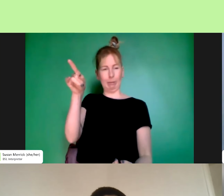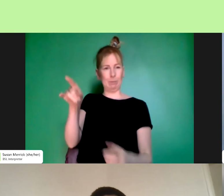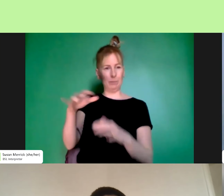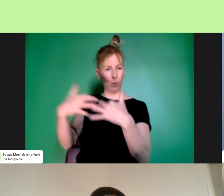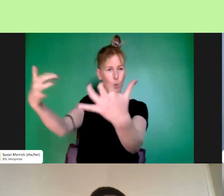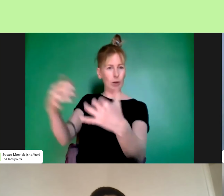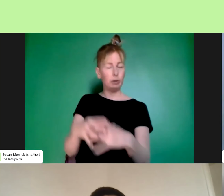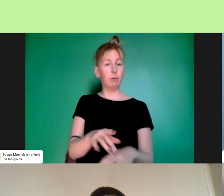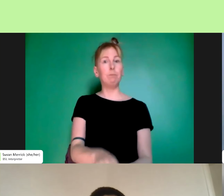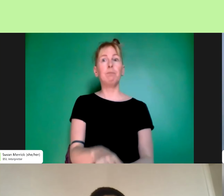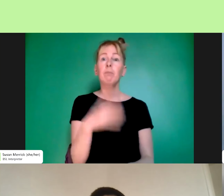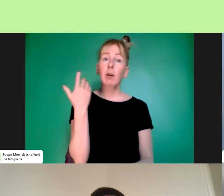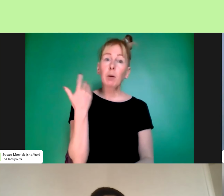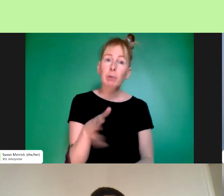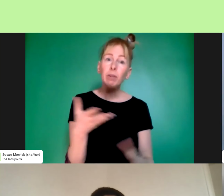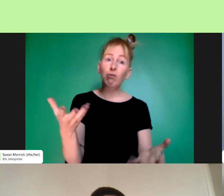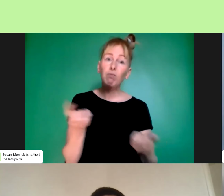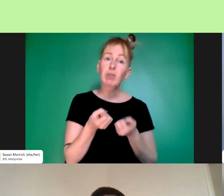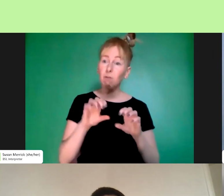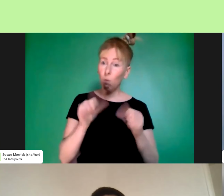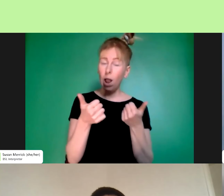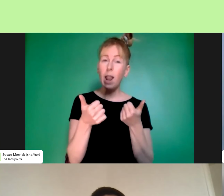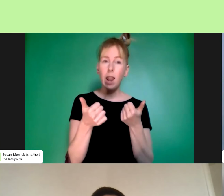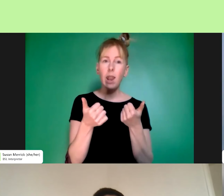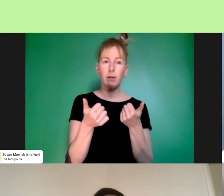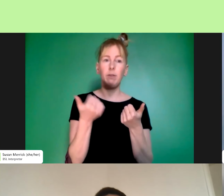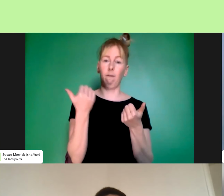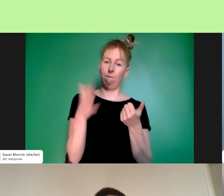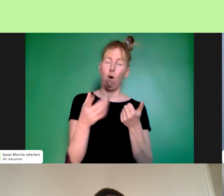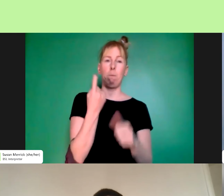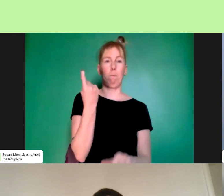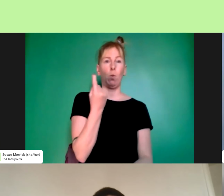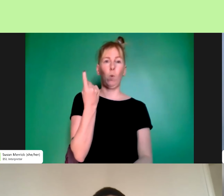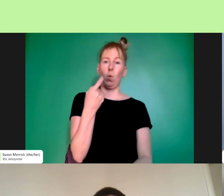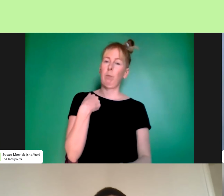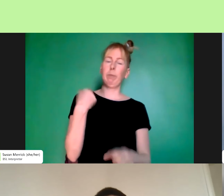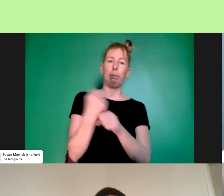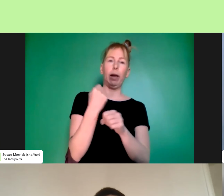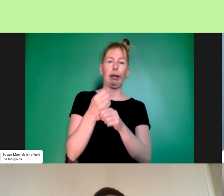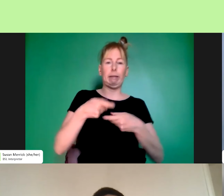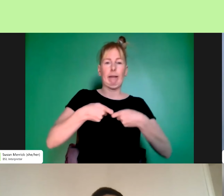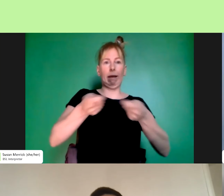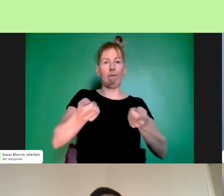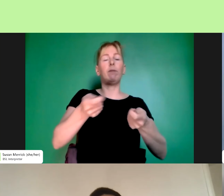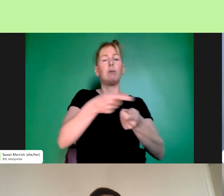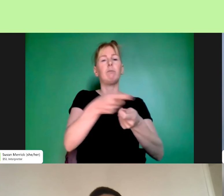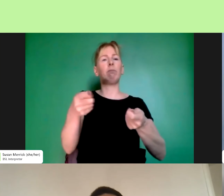which were the participants and the partners, the six partners, civil society partners